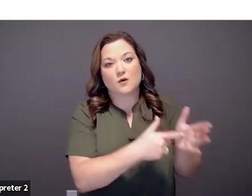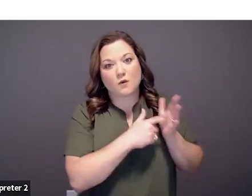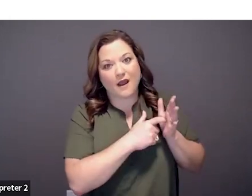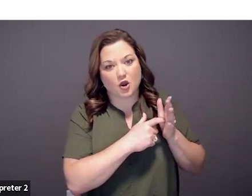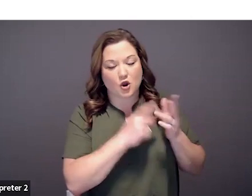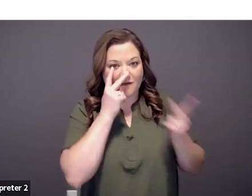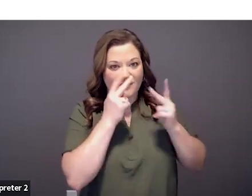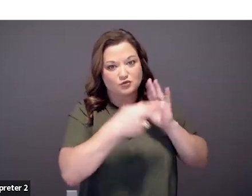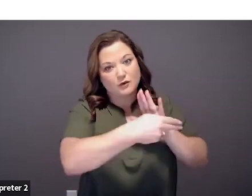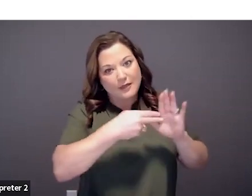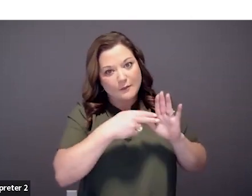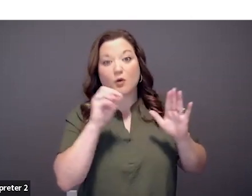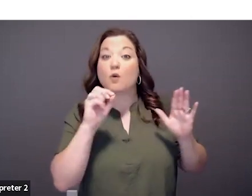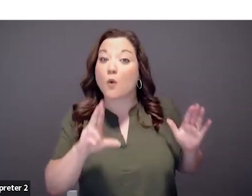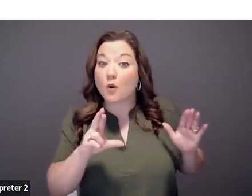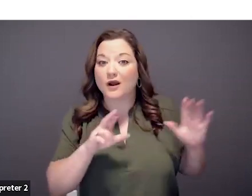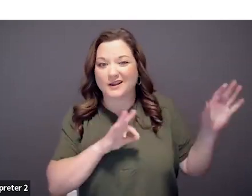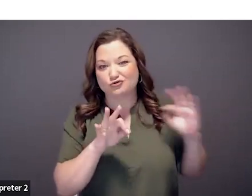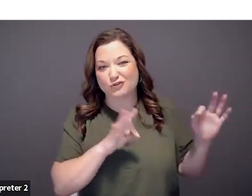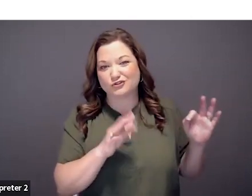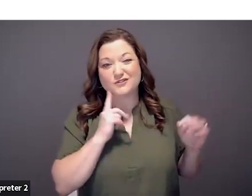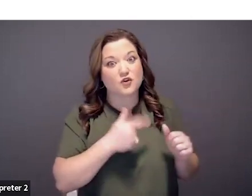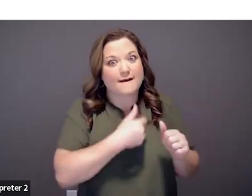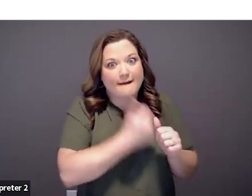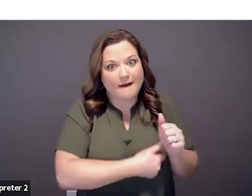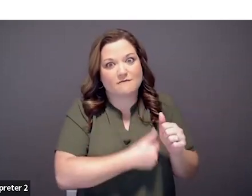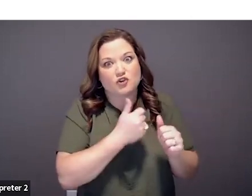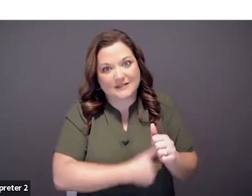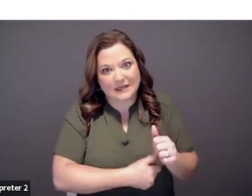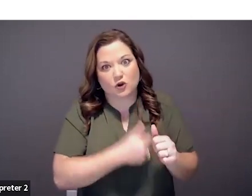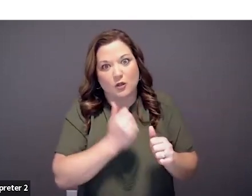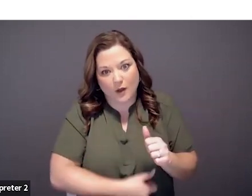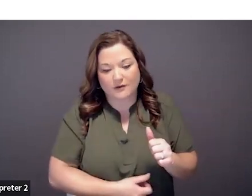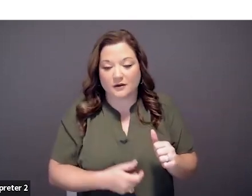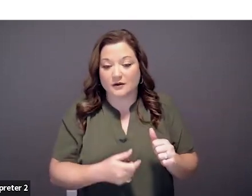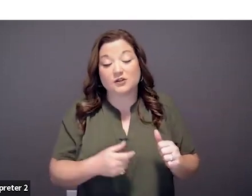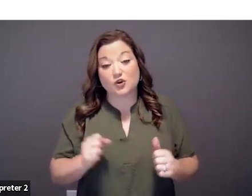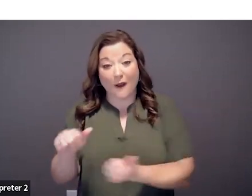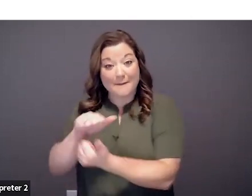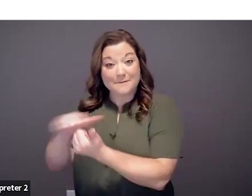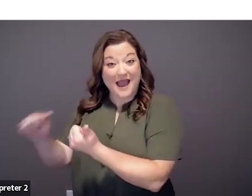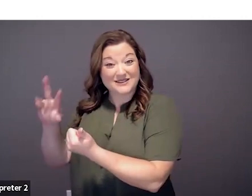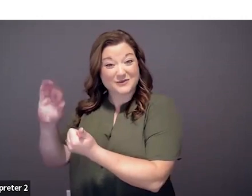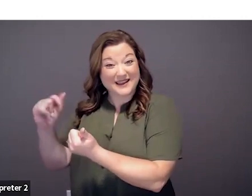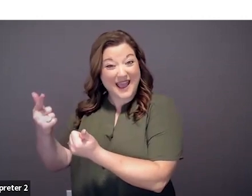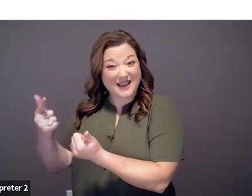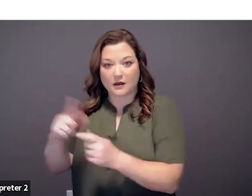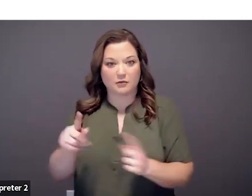on every single case and so it will fail Section 508 even if this particular example